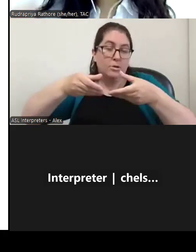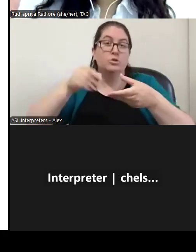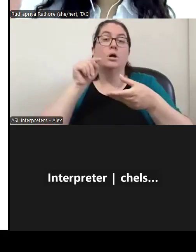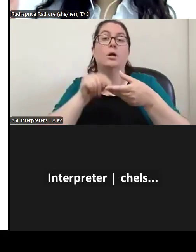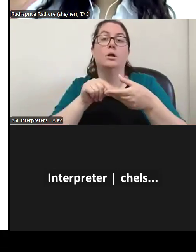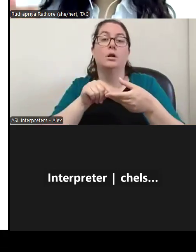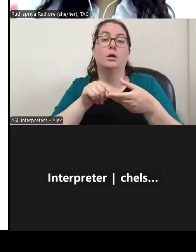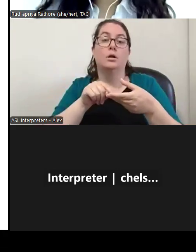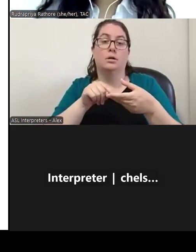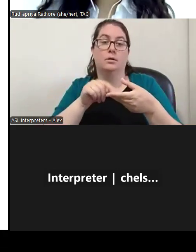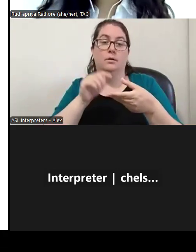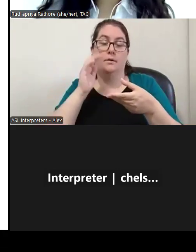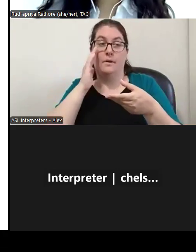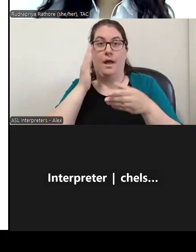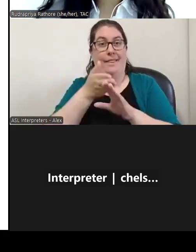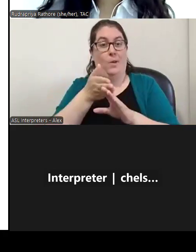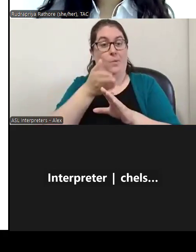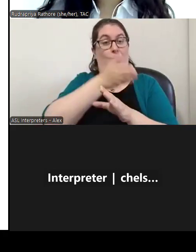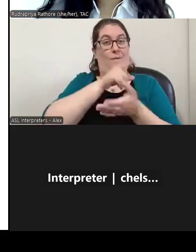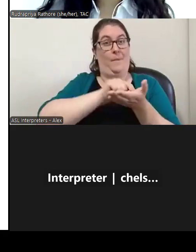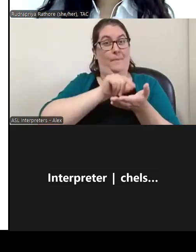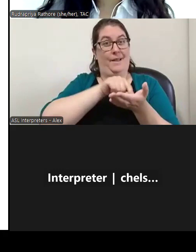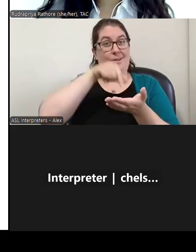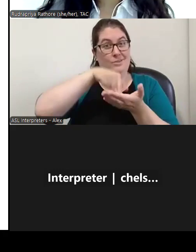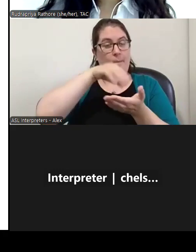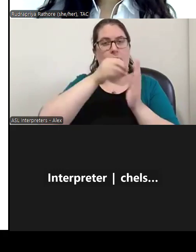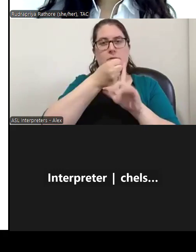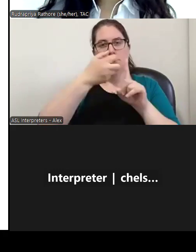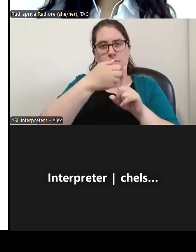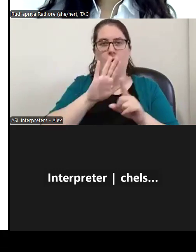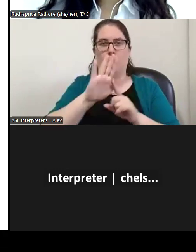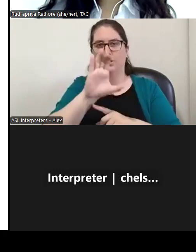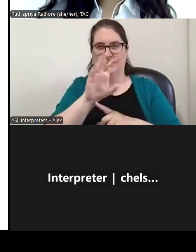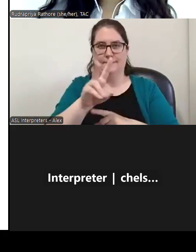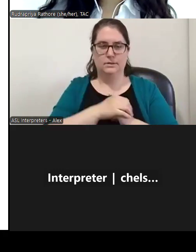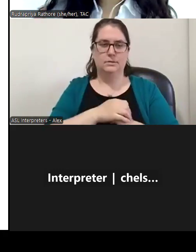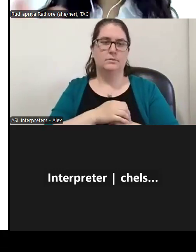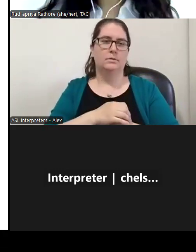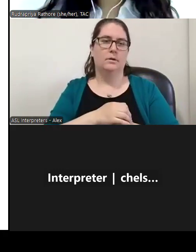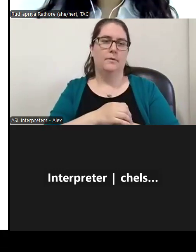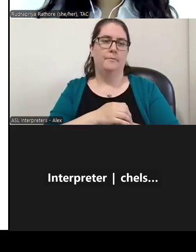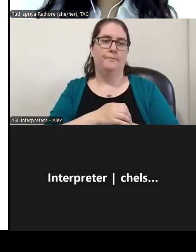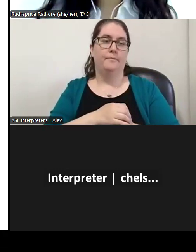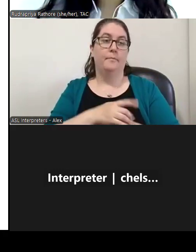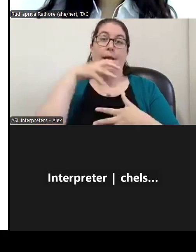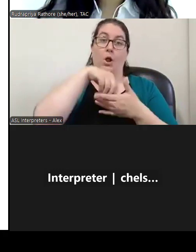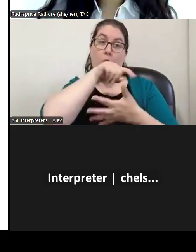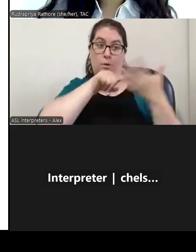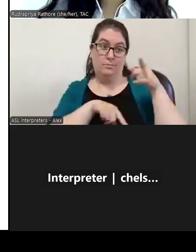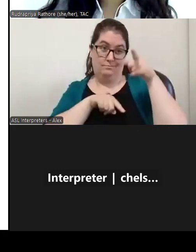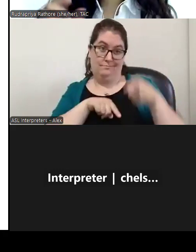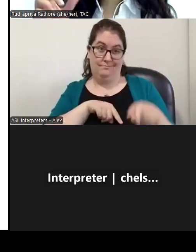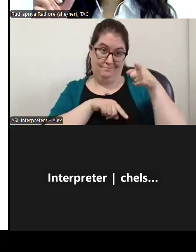your pre previous publications on your literary CV um and include the following information so